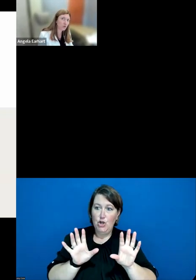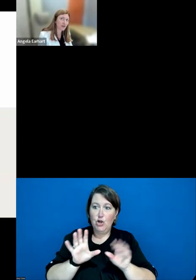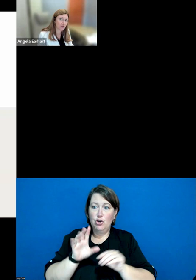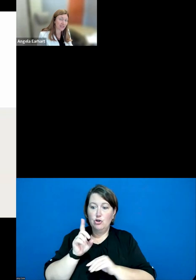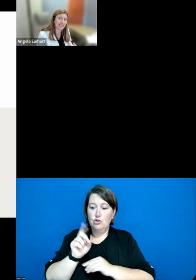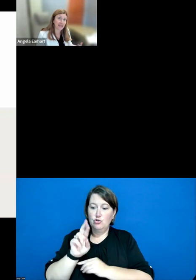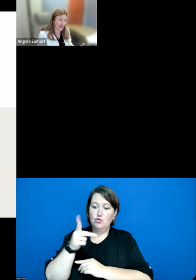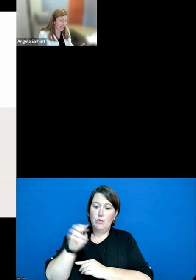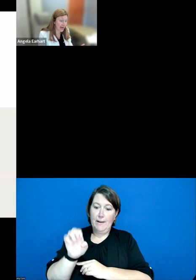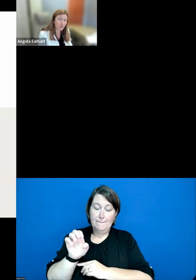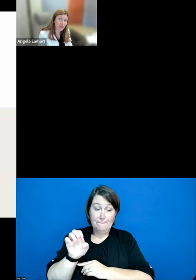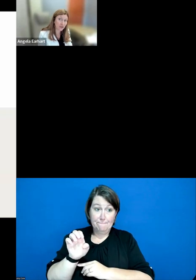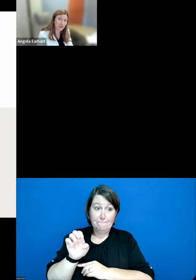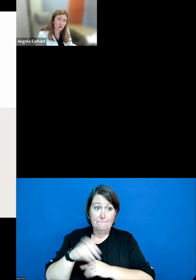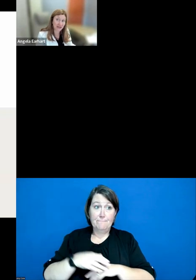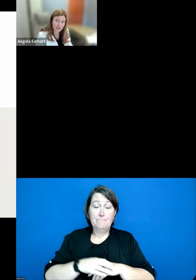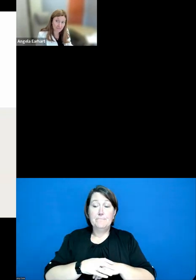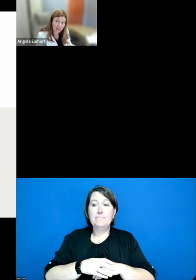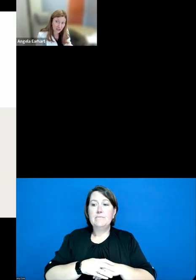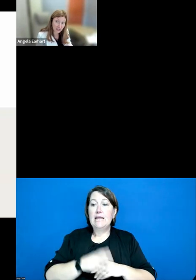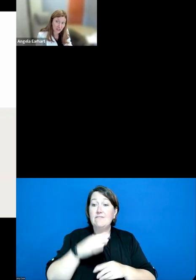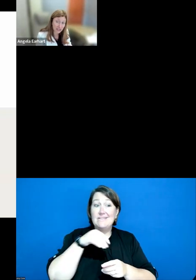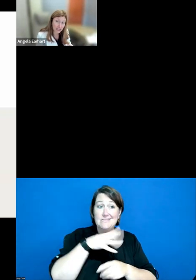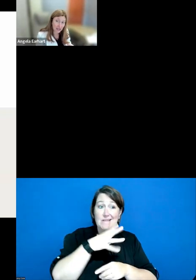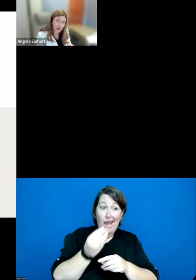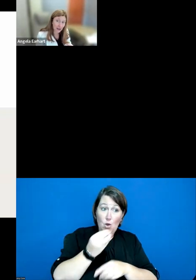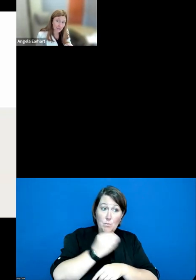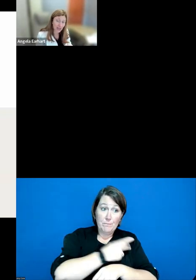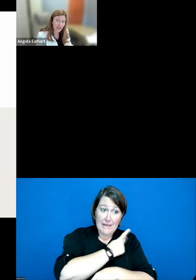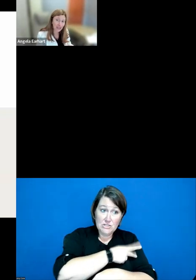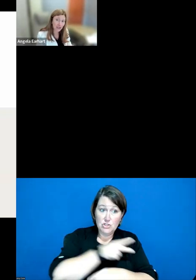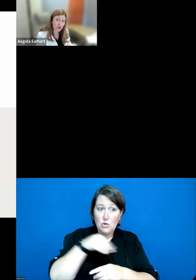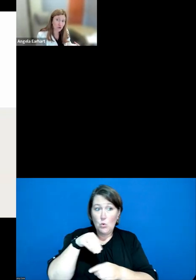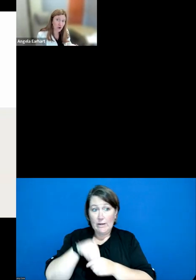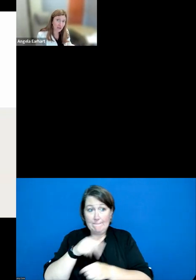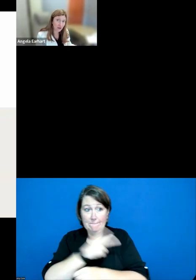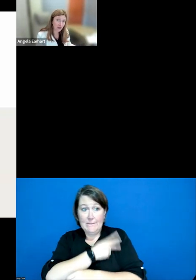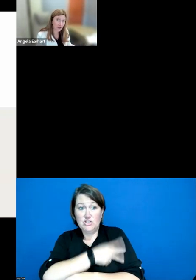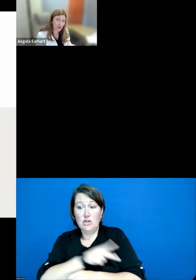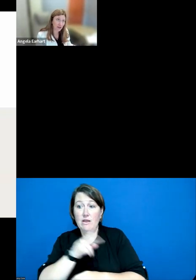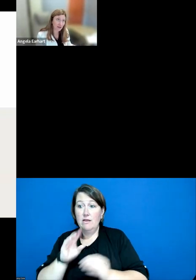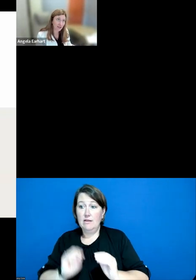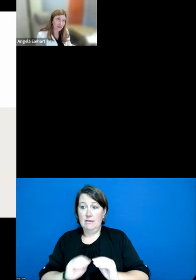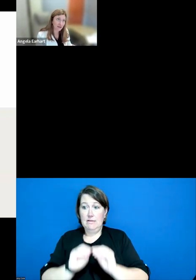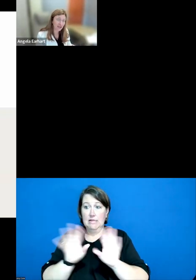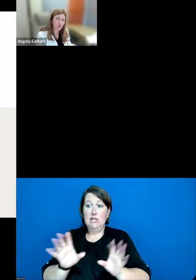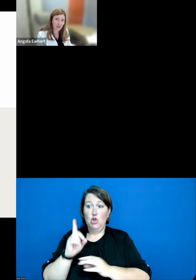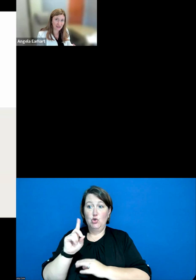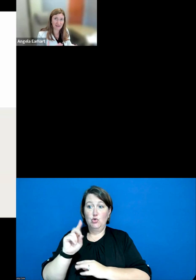whether it's as an outpatient or inpatient, that clear drape decreases